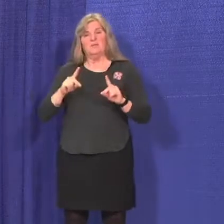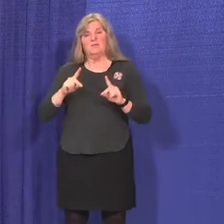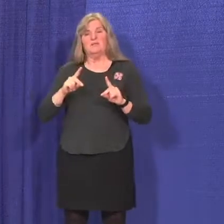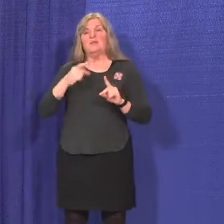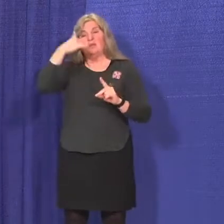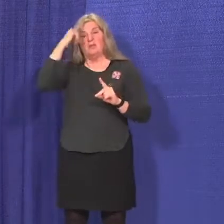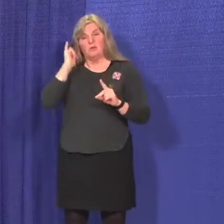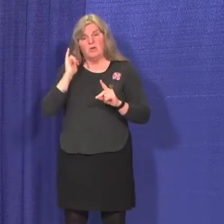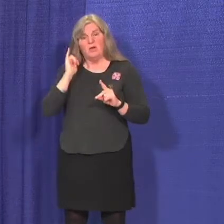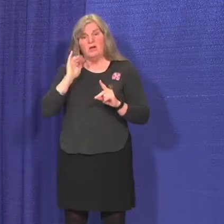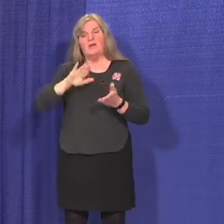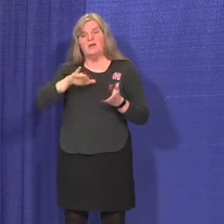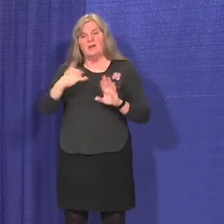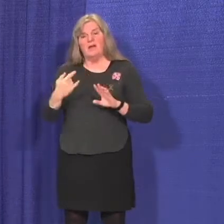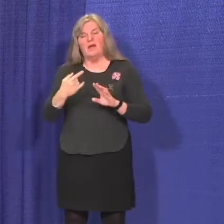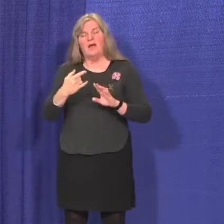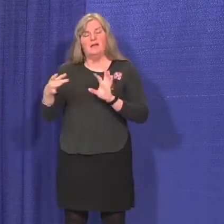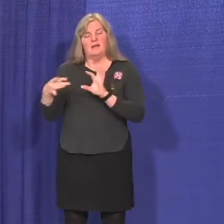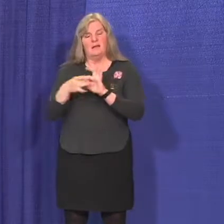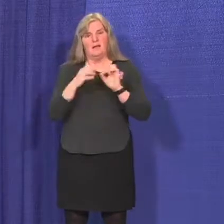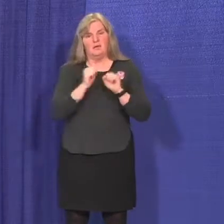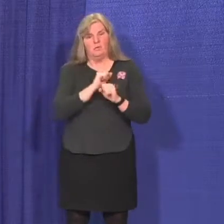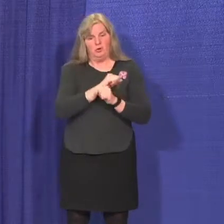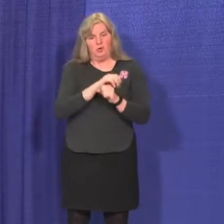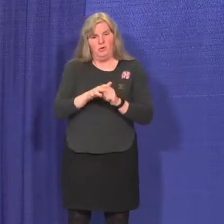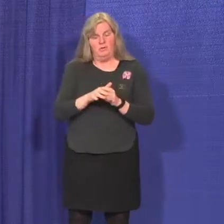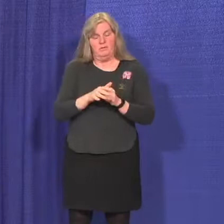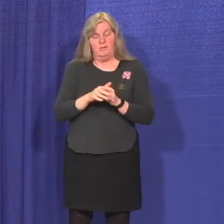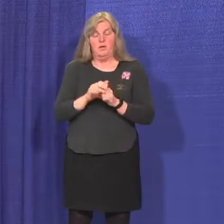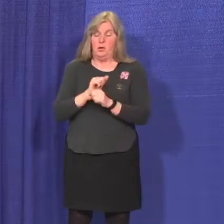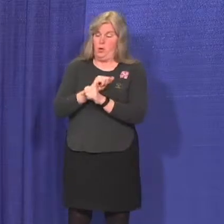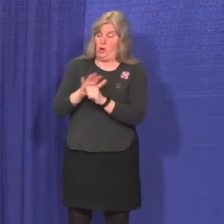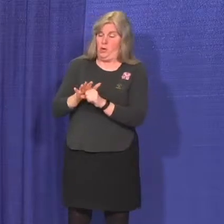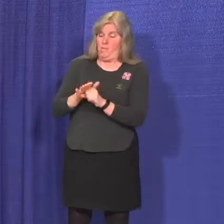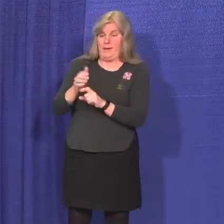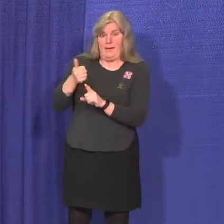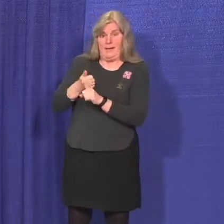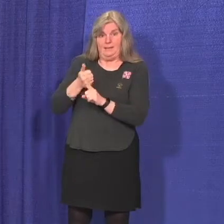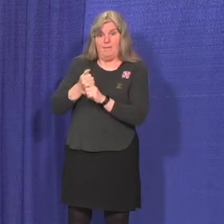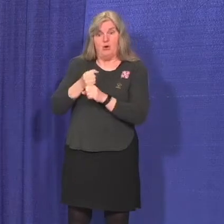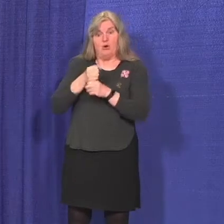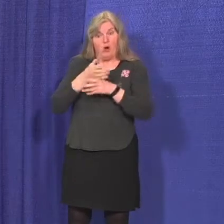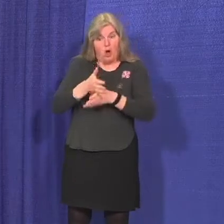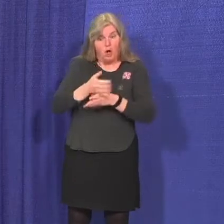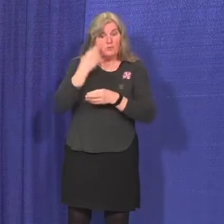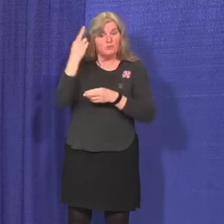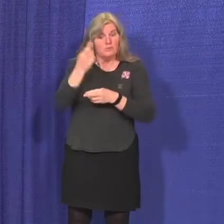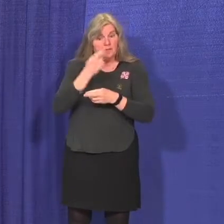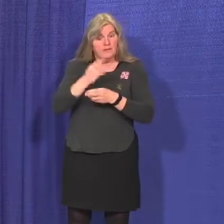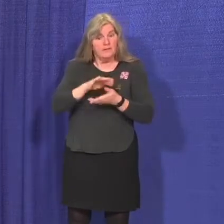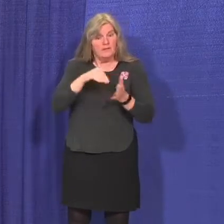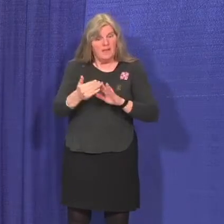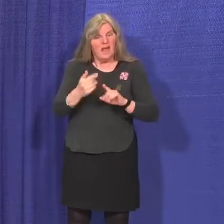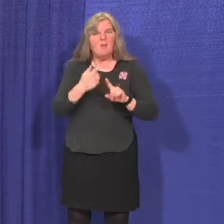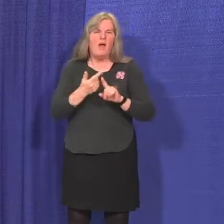Yukoner lost their lives in relation to COVID. While COVID-19 was not the cause